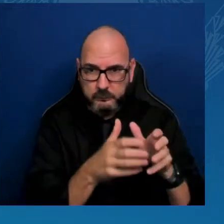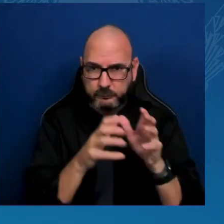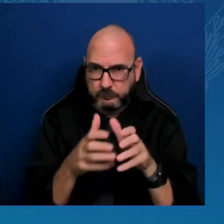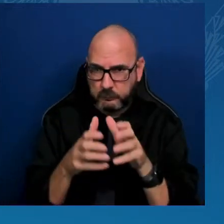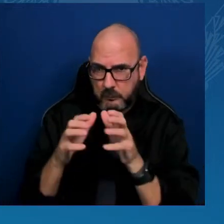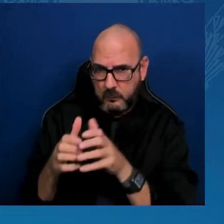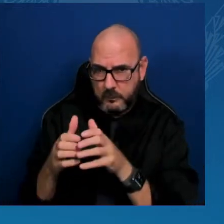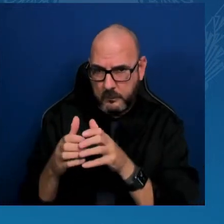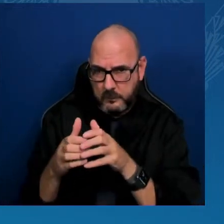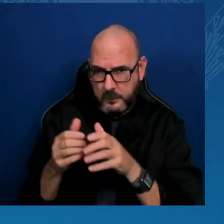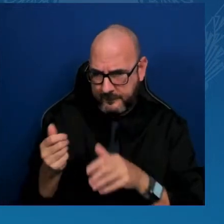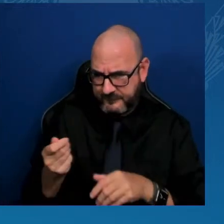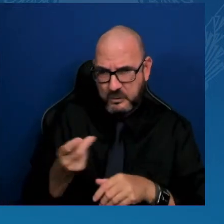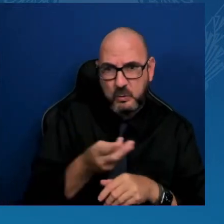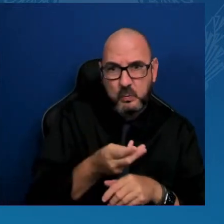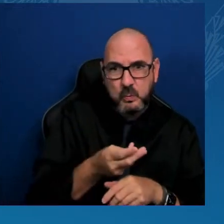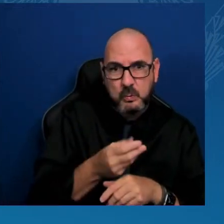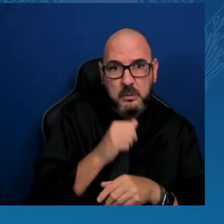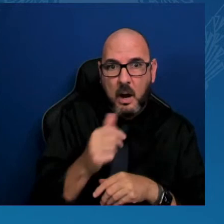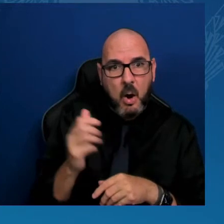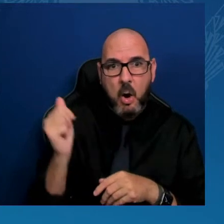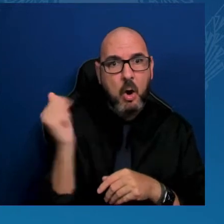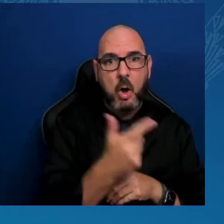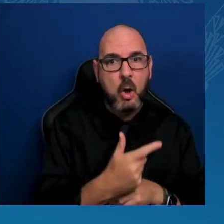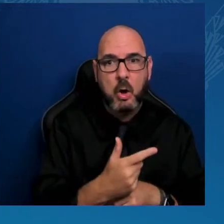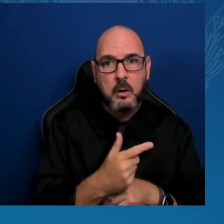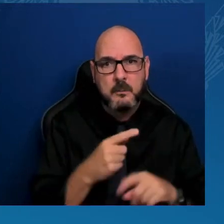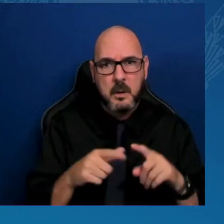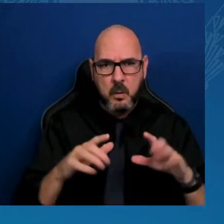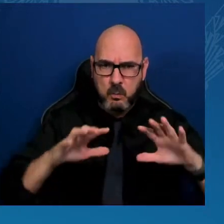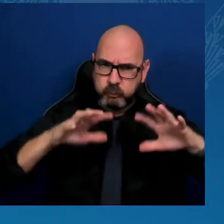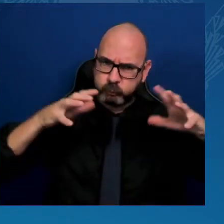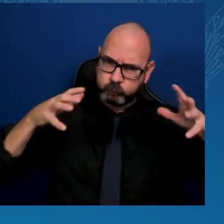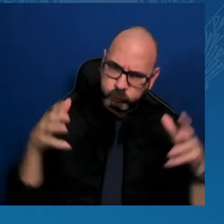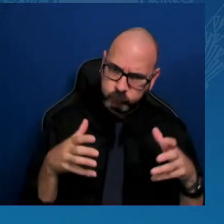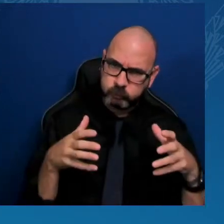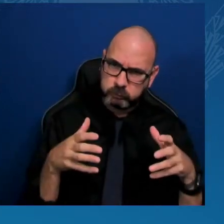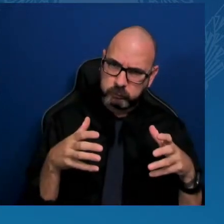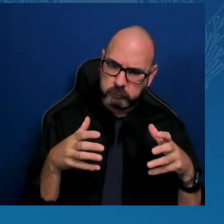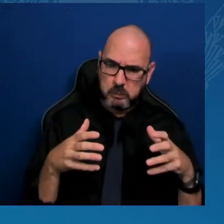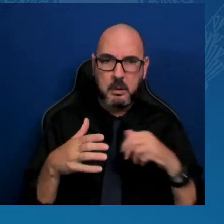Our nation needs your leadership once again.